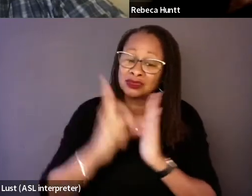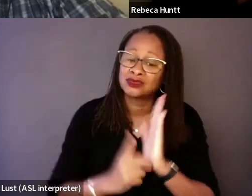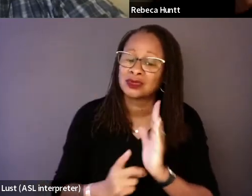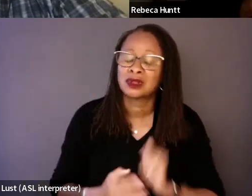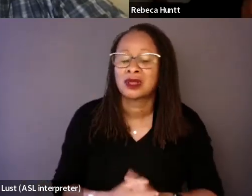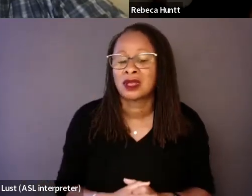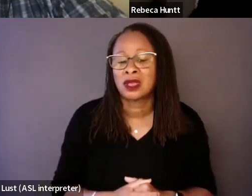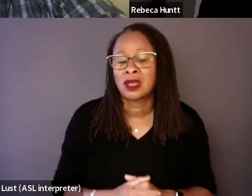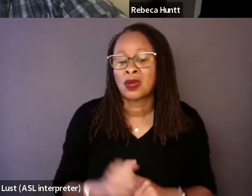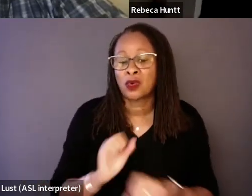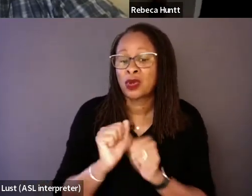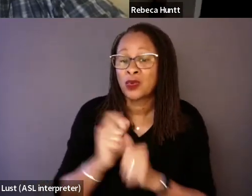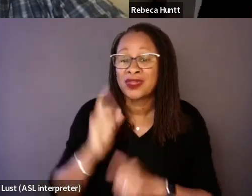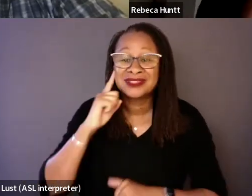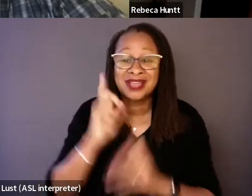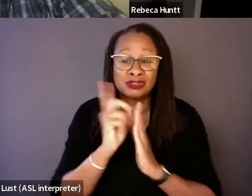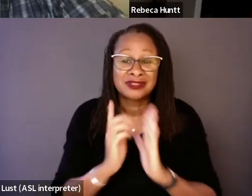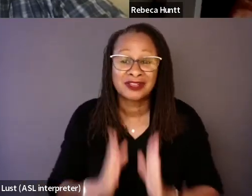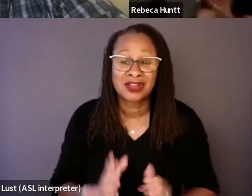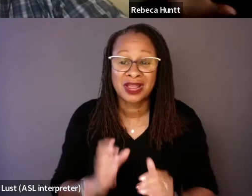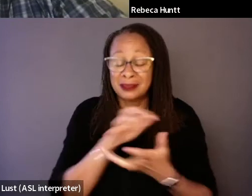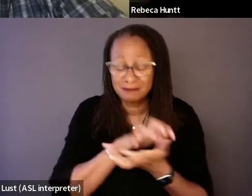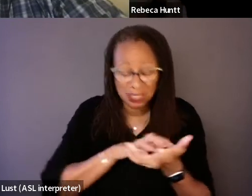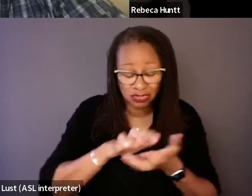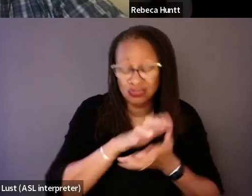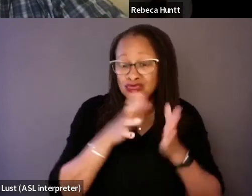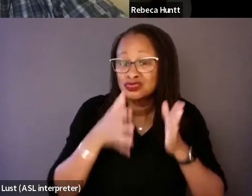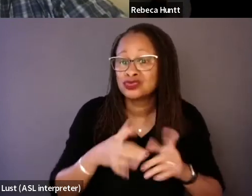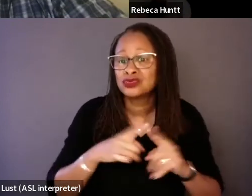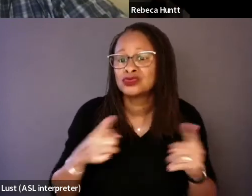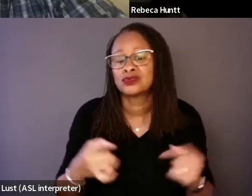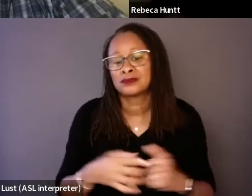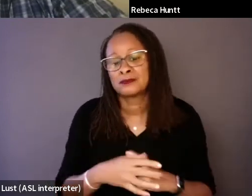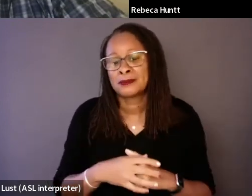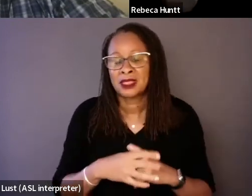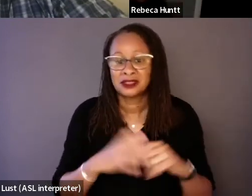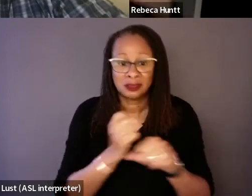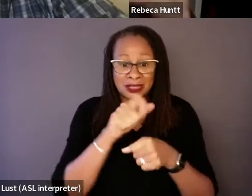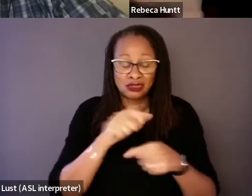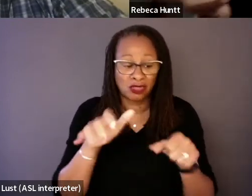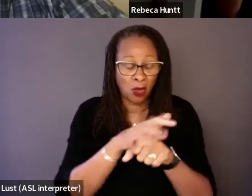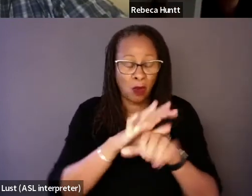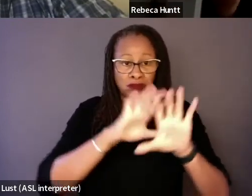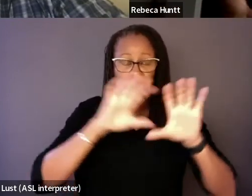design, you know, working with the sound designers and the sound mixers to ensure that it was this